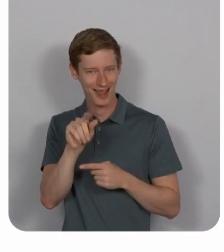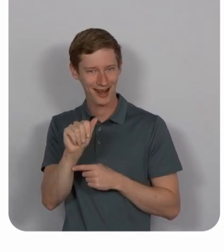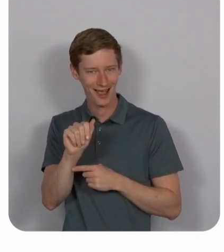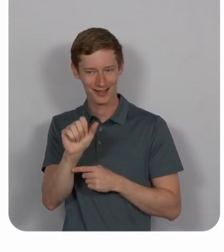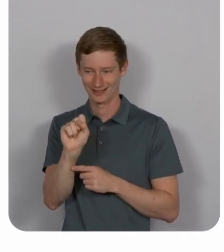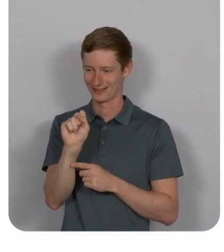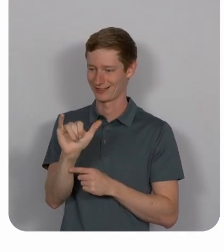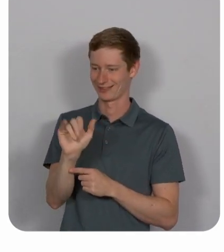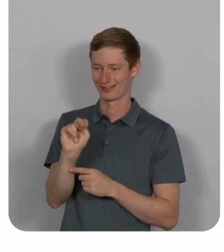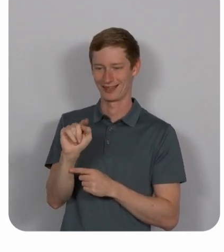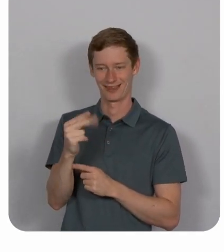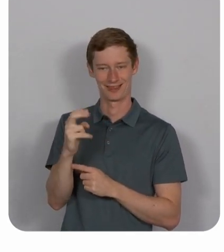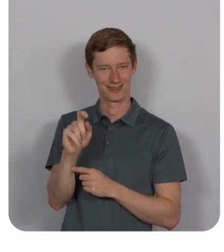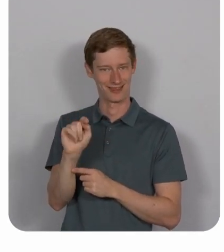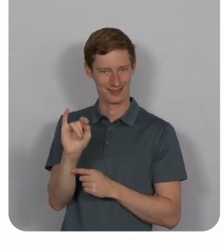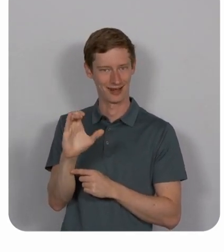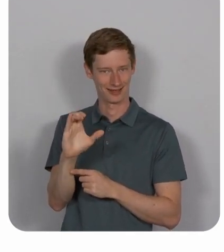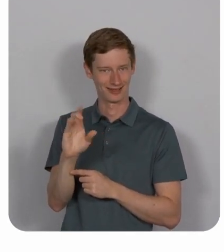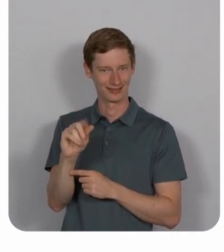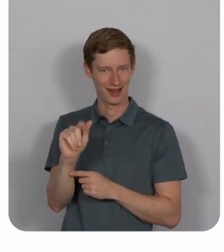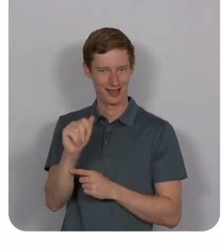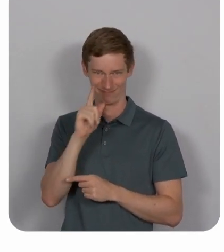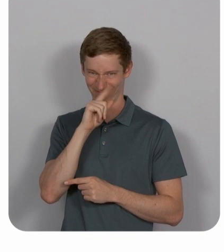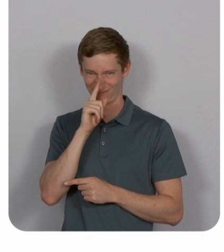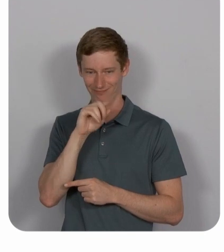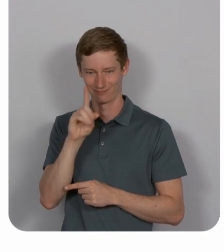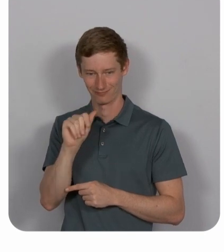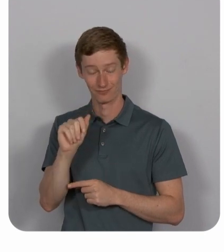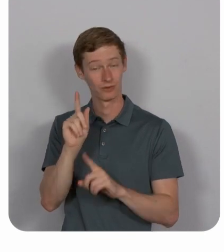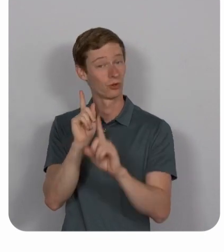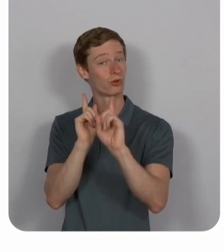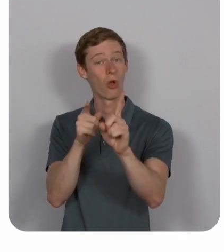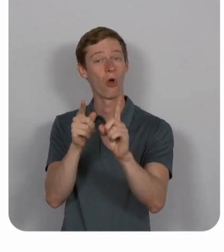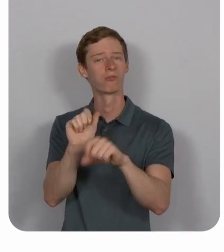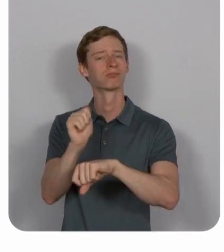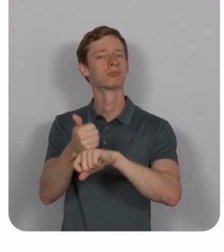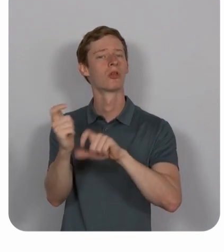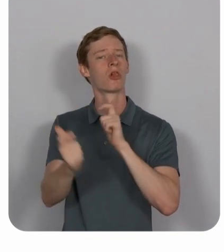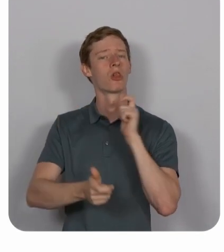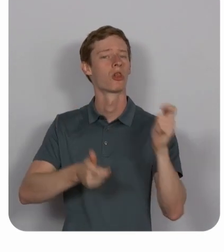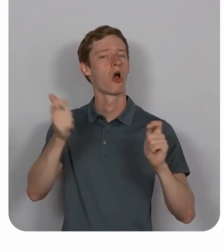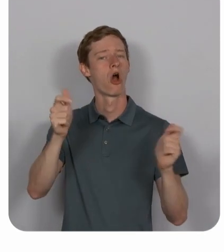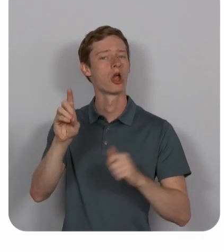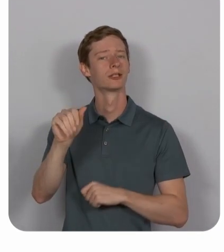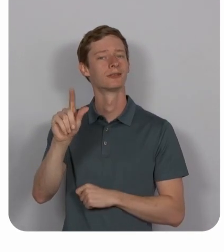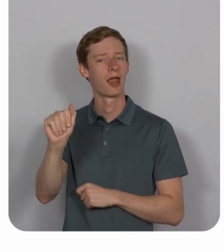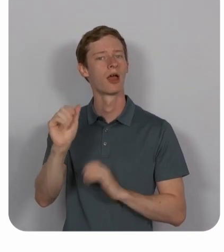The goal was produce large, high-quality data that would improve the model’s performance.